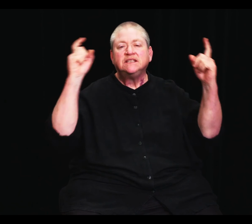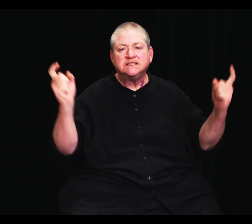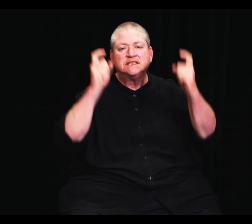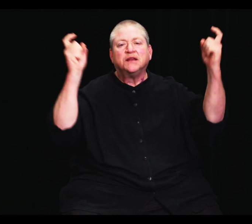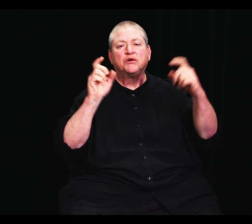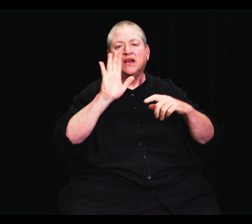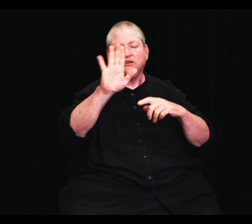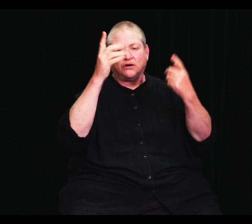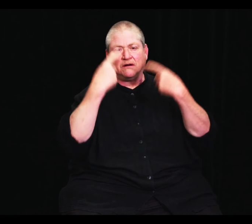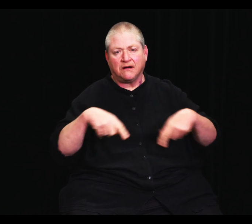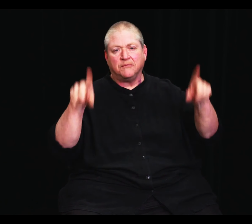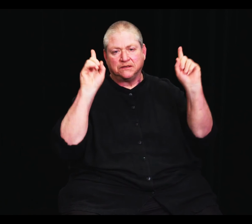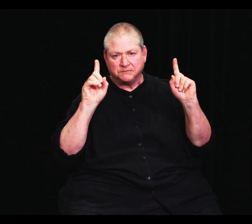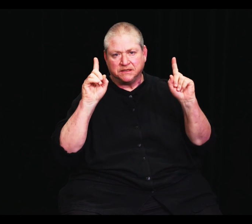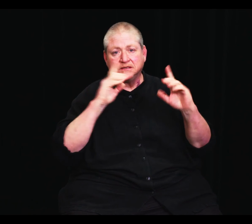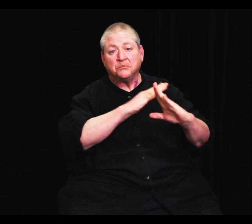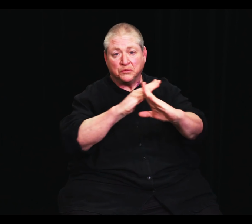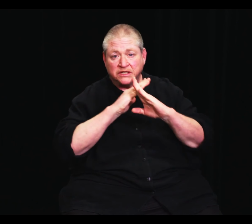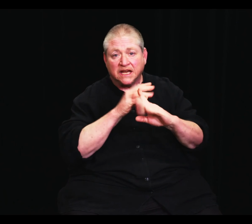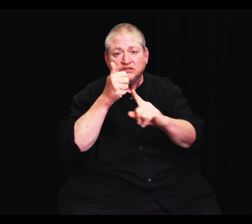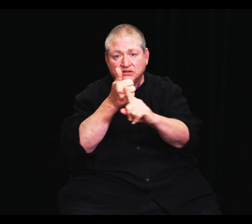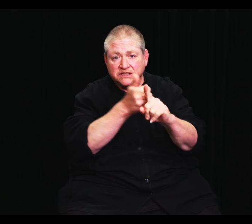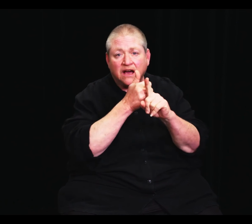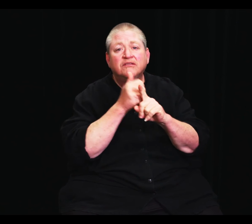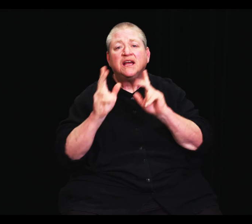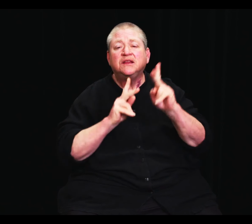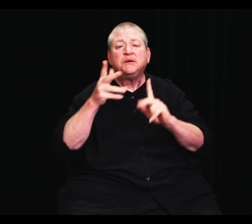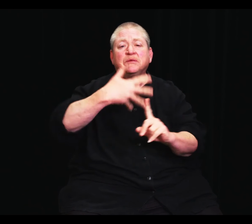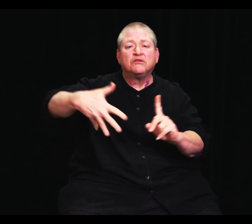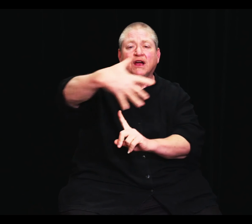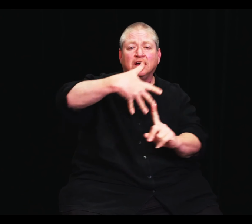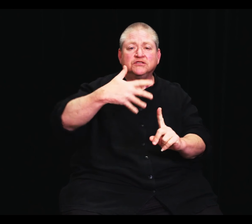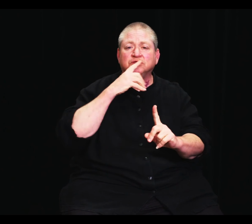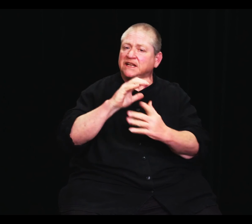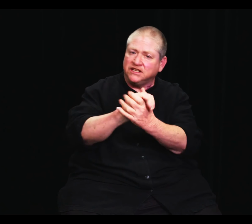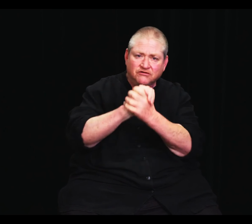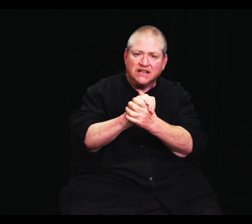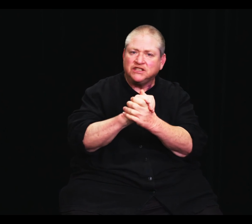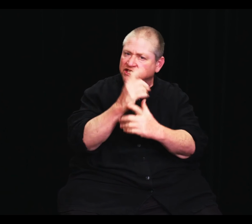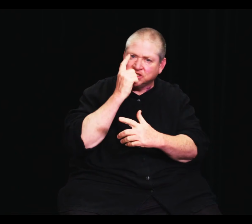But today I hope you can take time to safely celebrate all that you've accomplished.